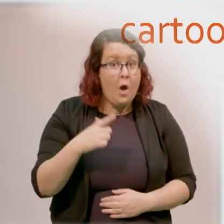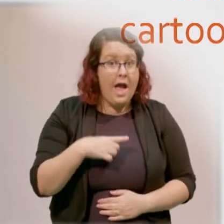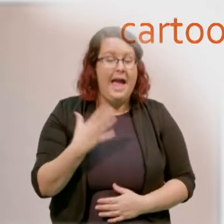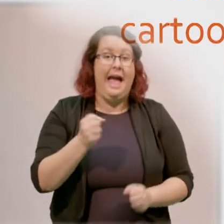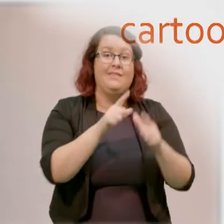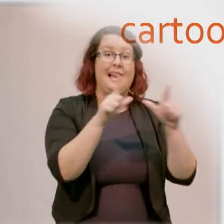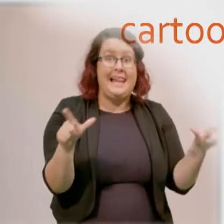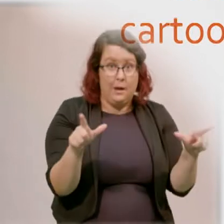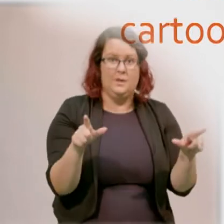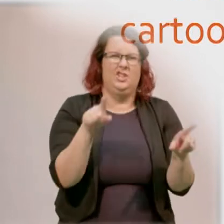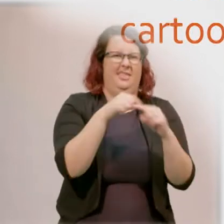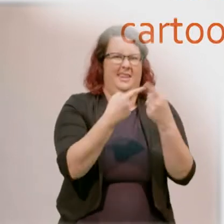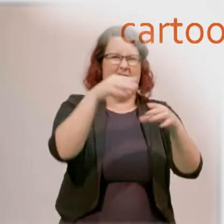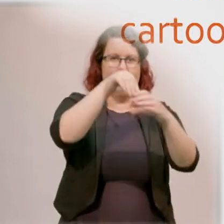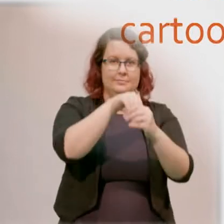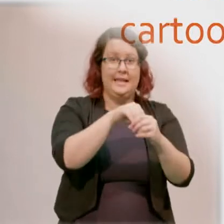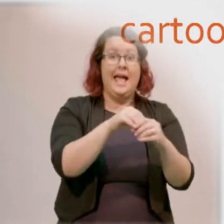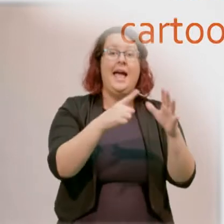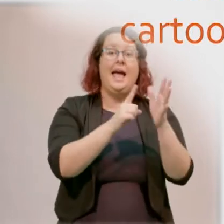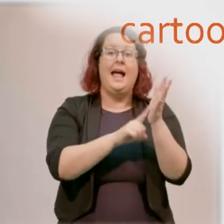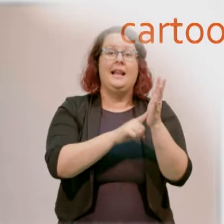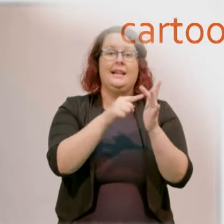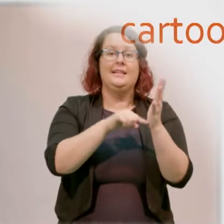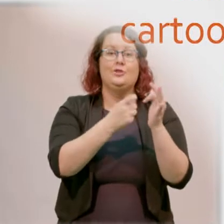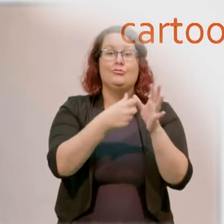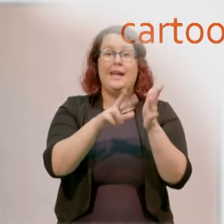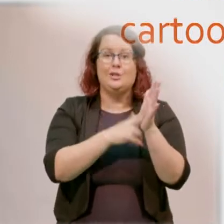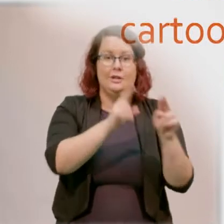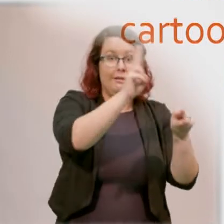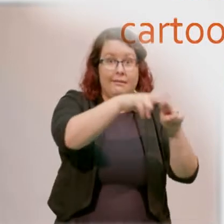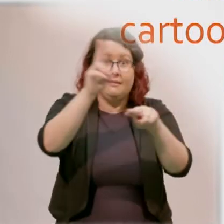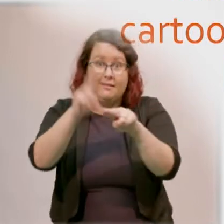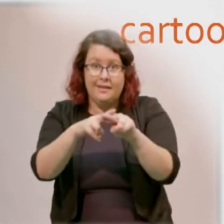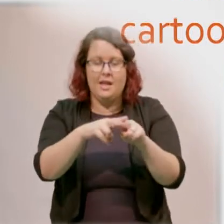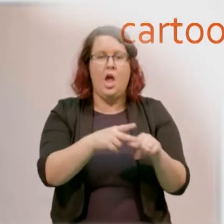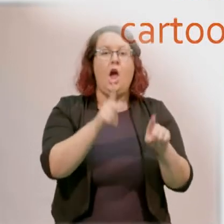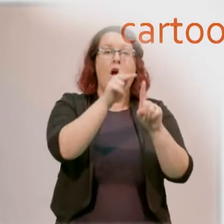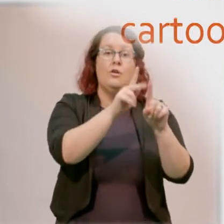because it uses language features, such as alliteration, rhyme, and repetition,